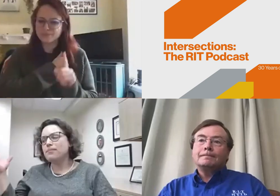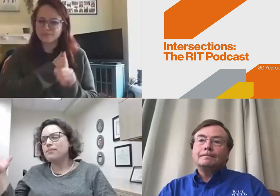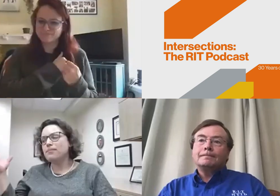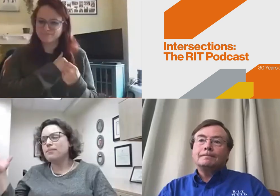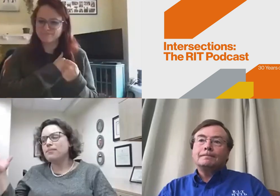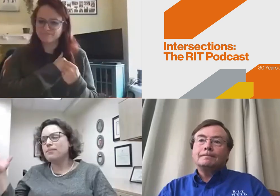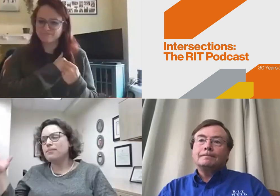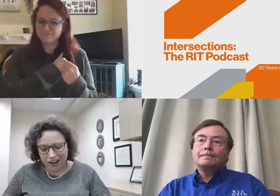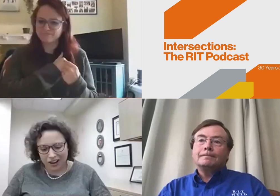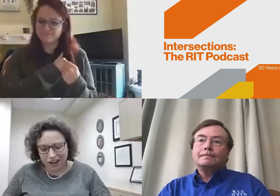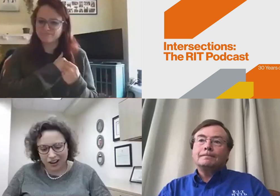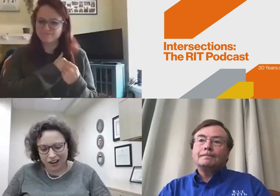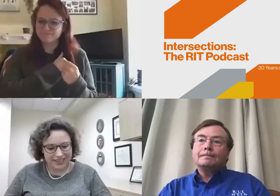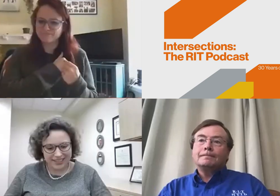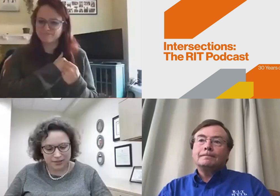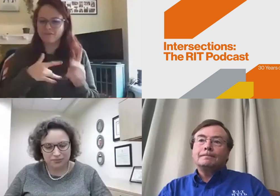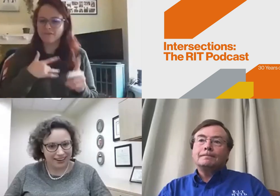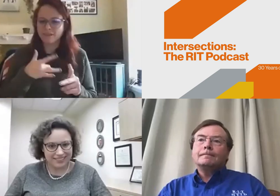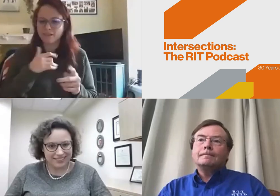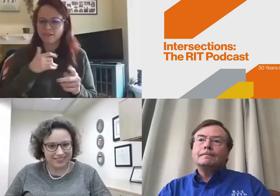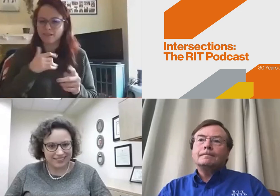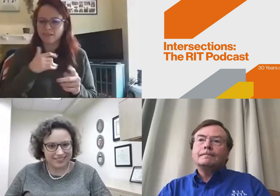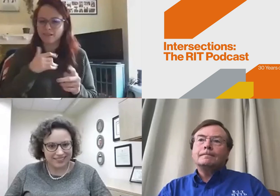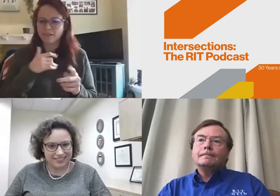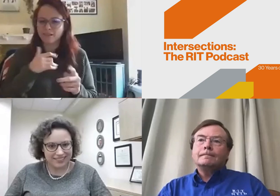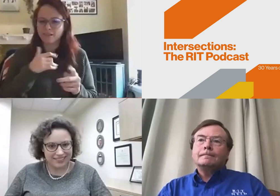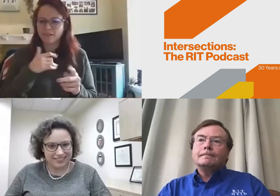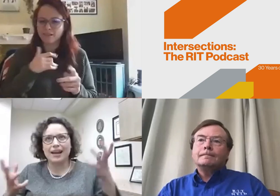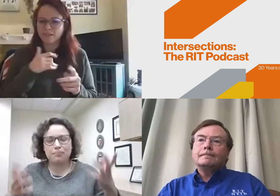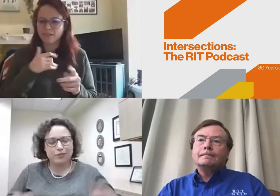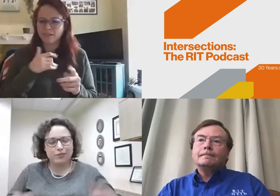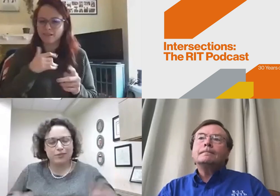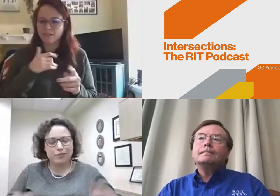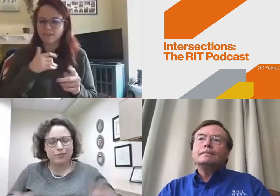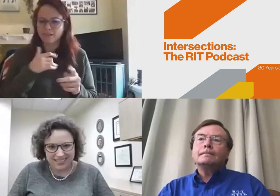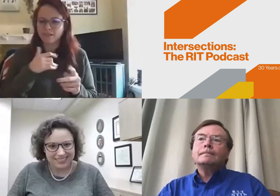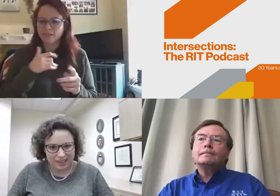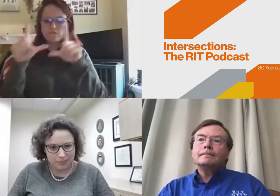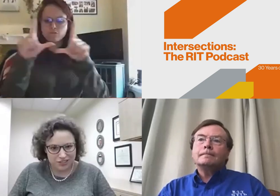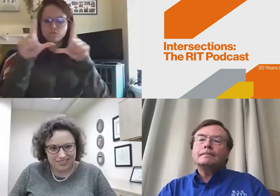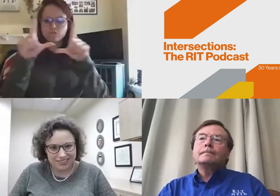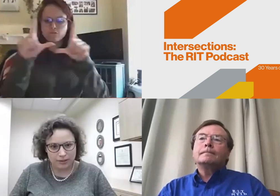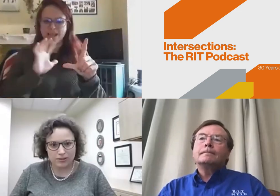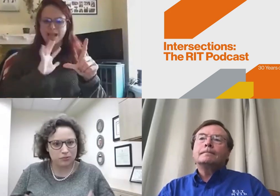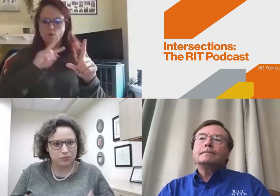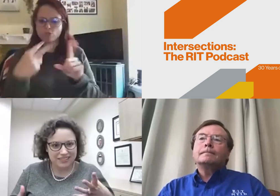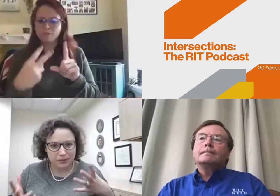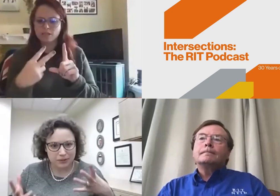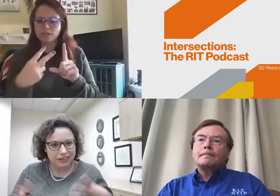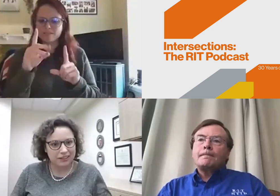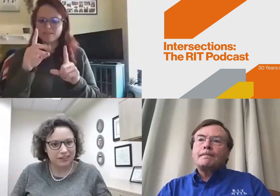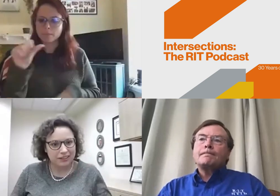me think about how we define disability and what I perceive to be some misconceptions in terms of what disability really means.